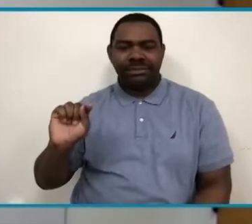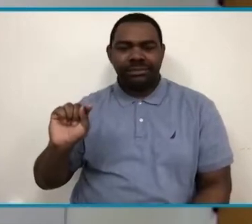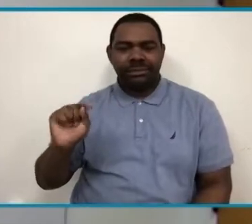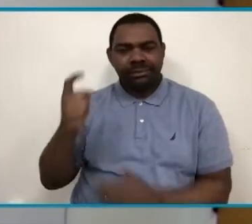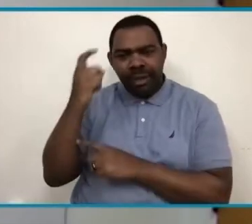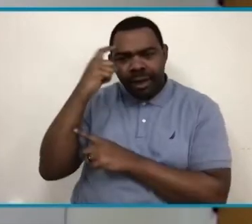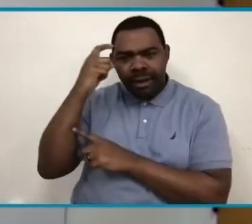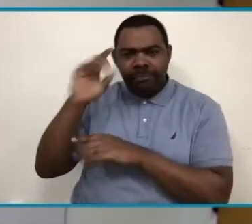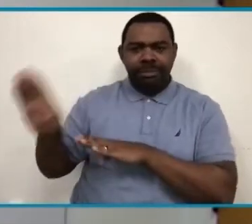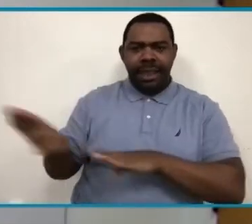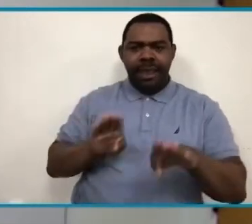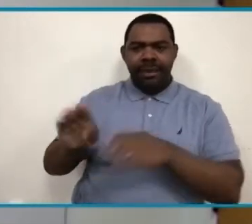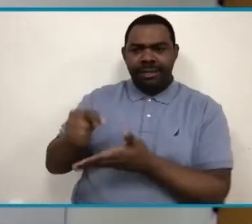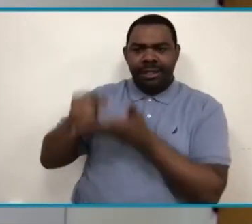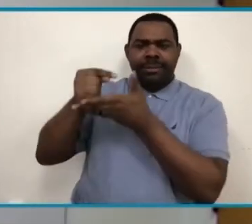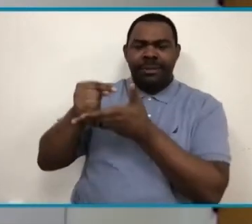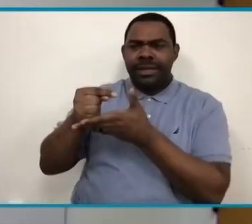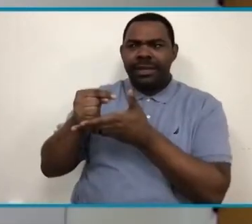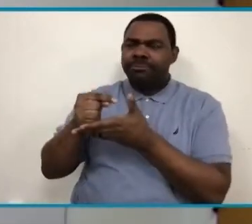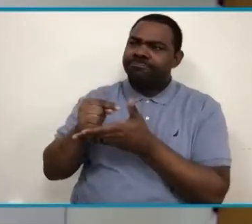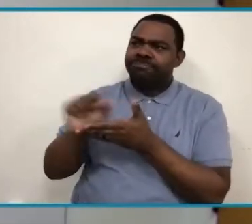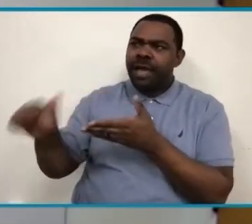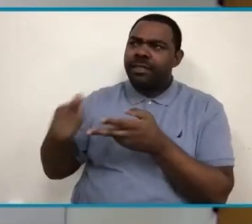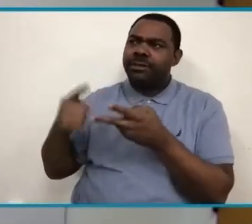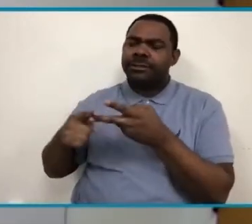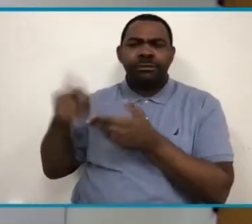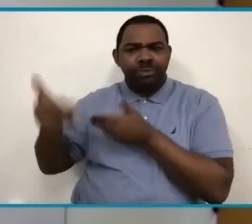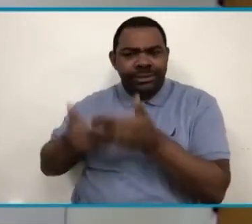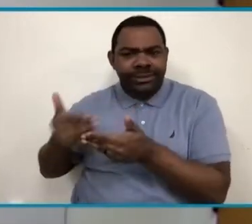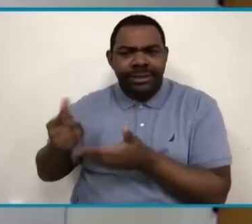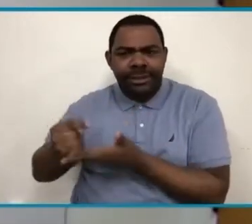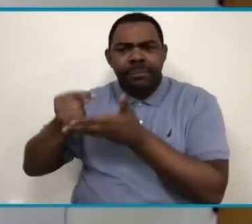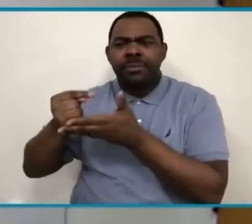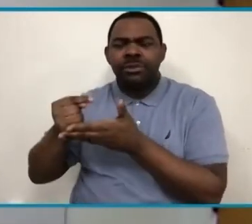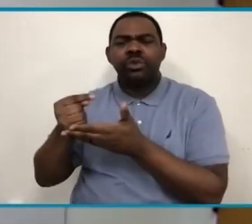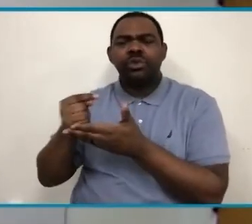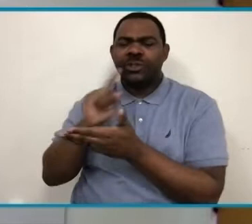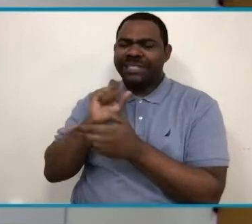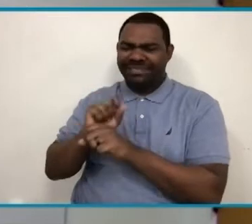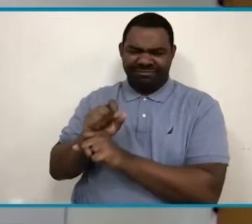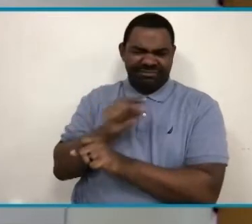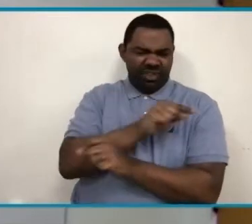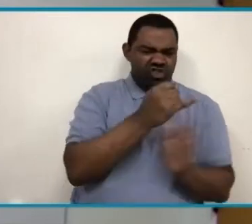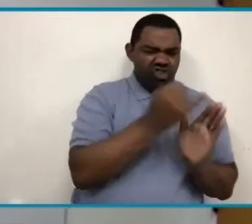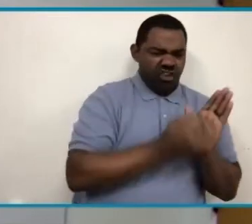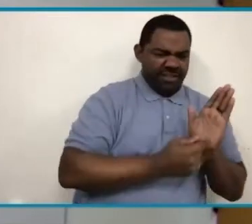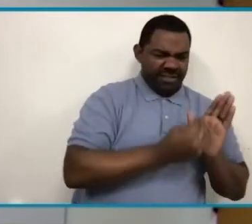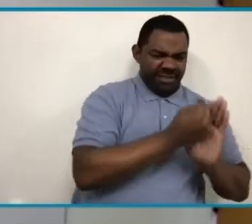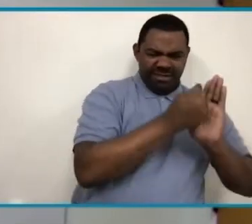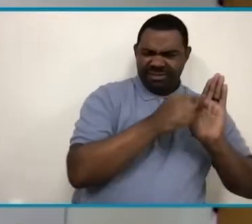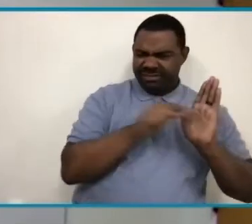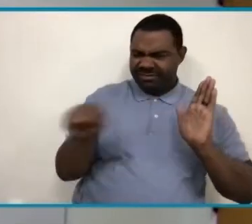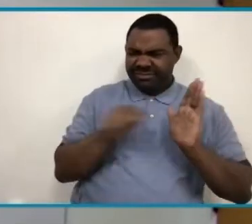therapies, and what's the same between art therapy and these other treatments.